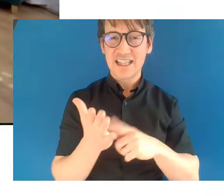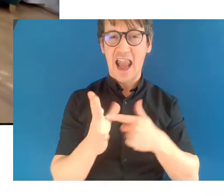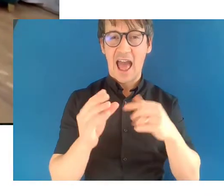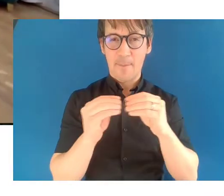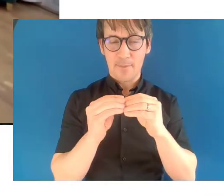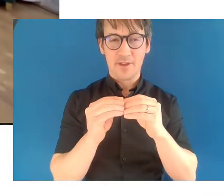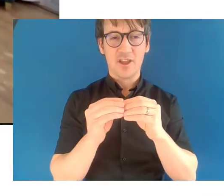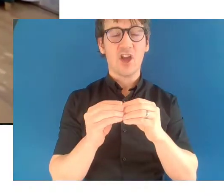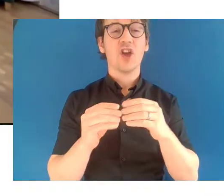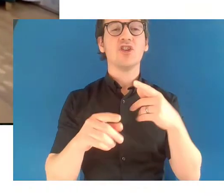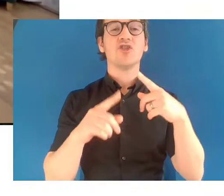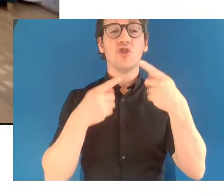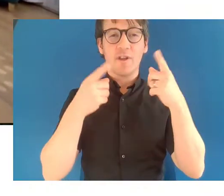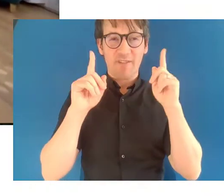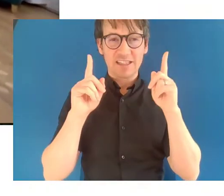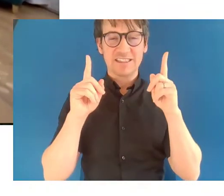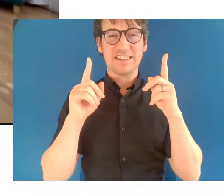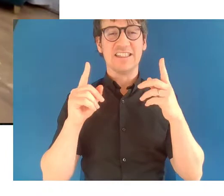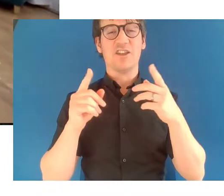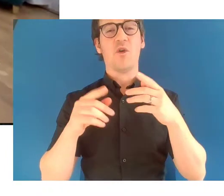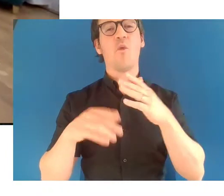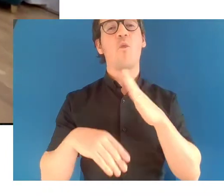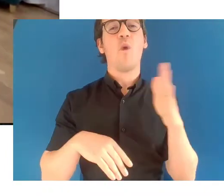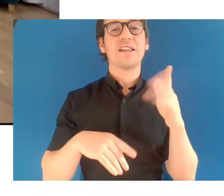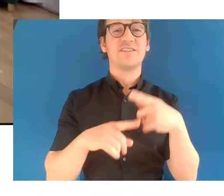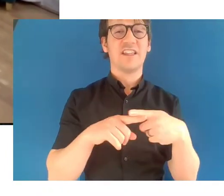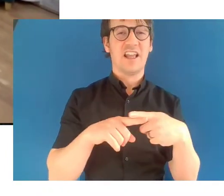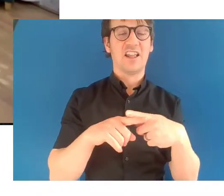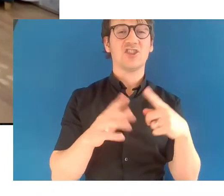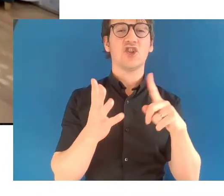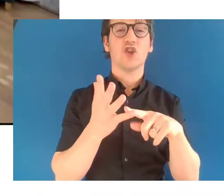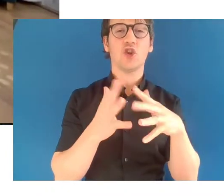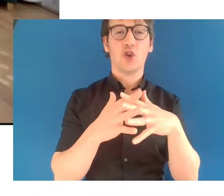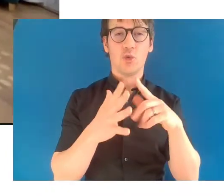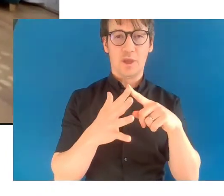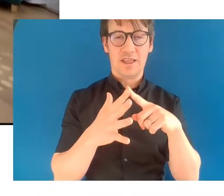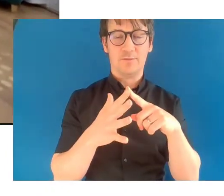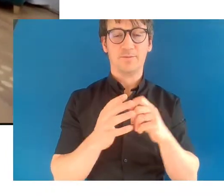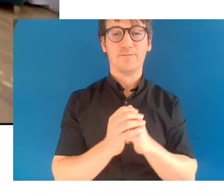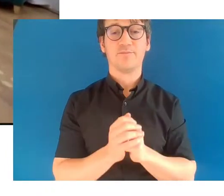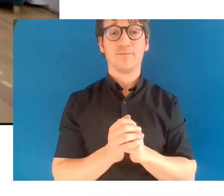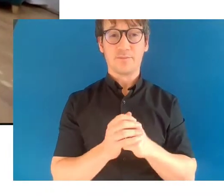You can see an image of me in the top right hand corner of your screen.